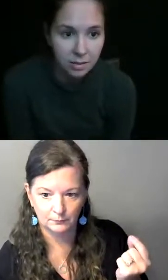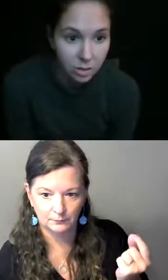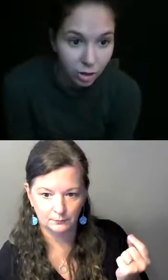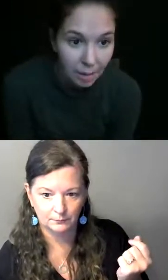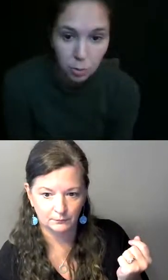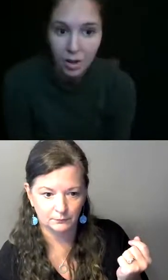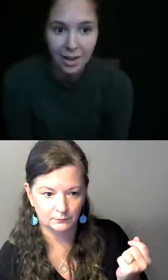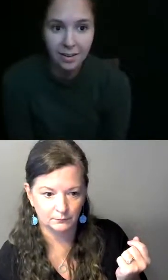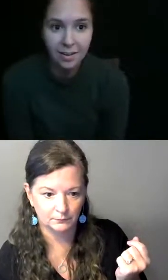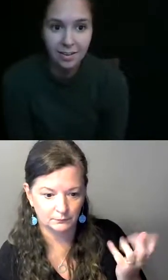Grab a what?